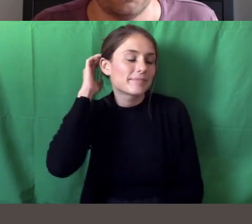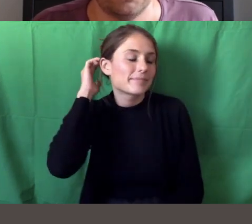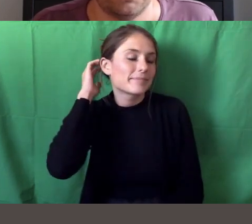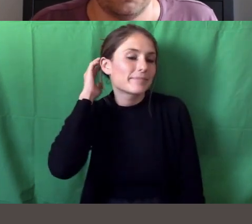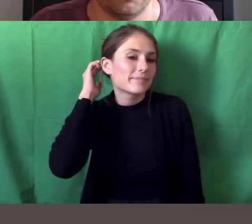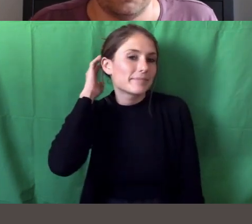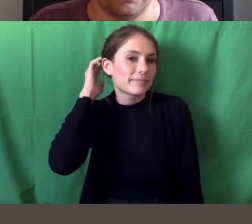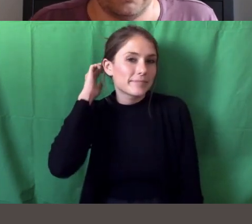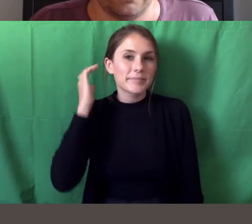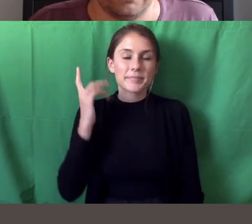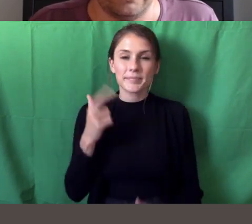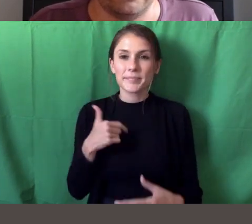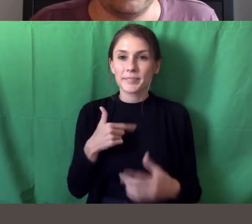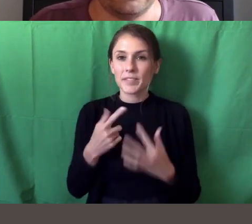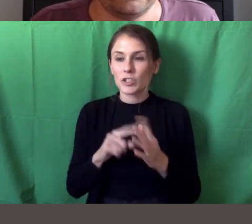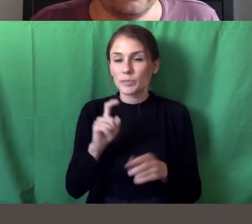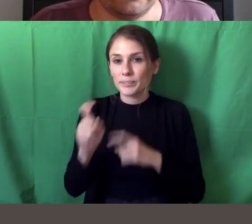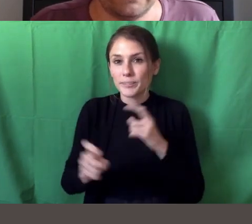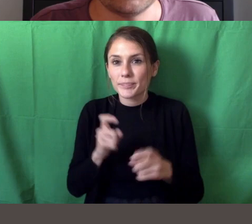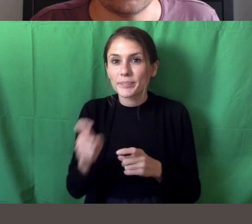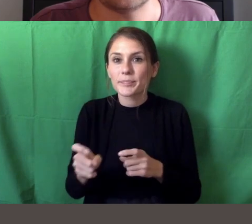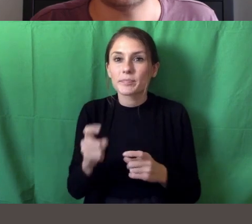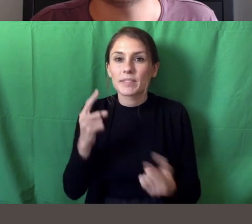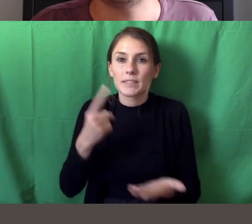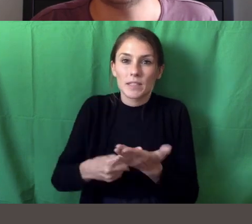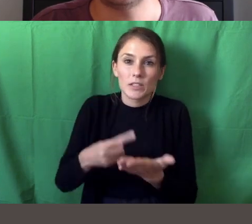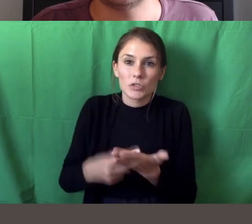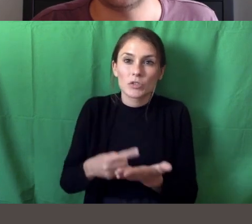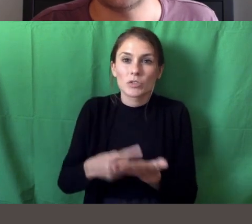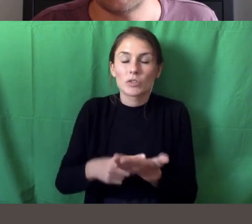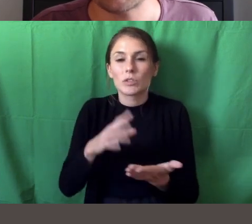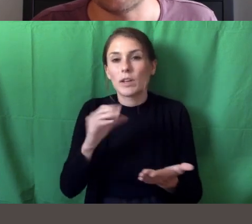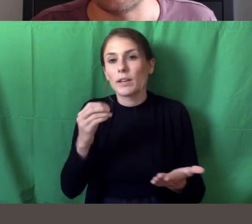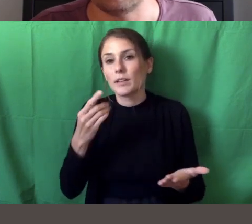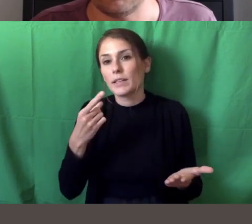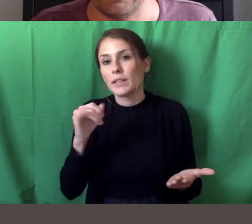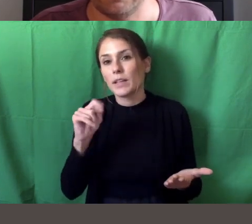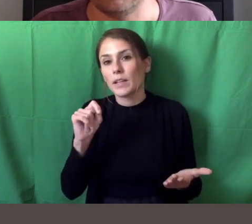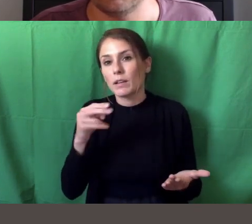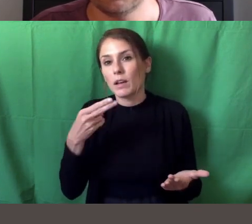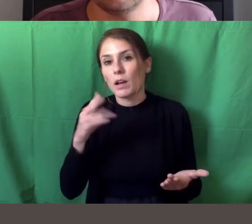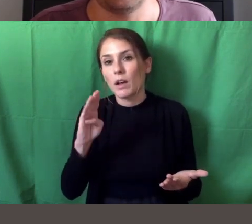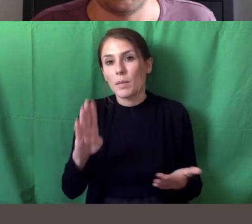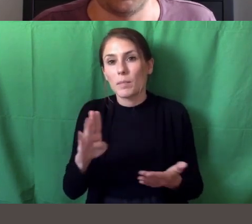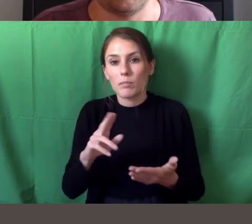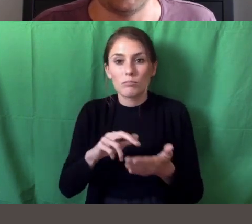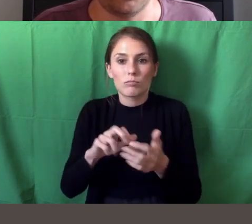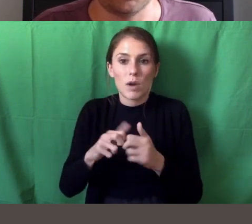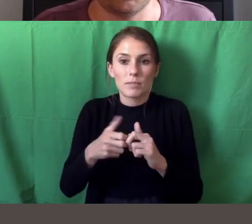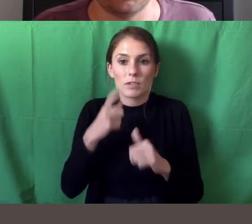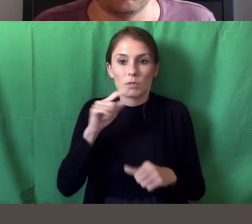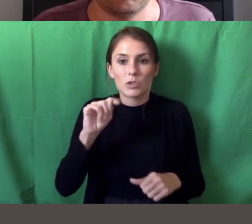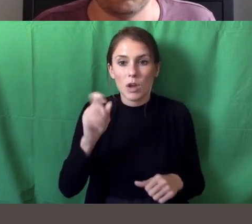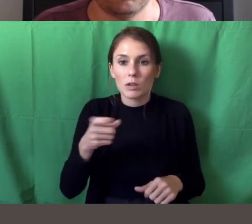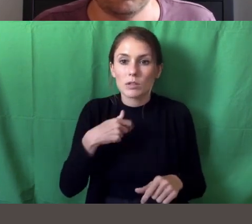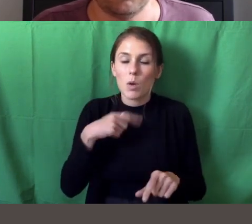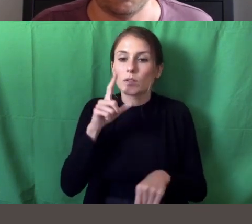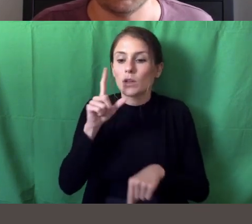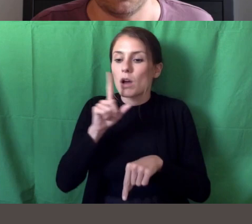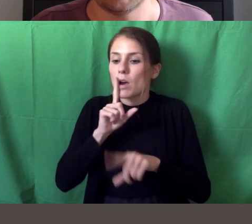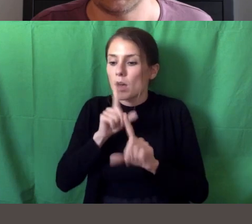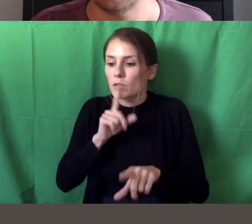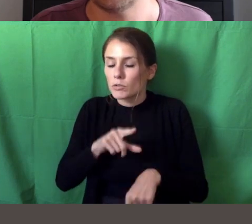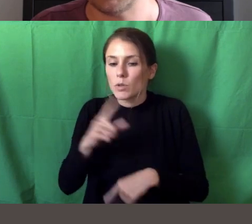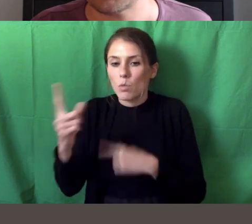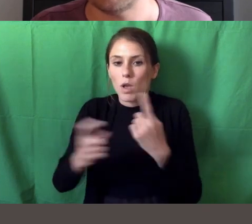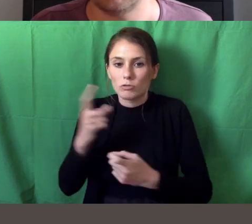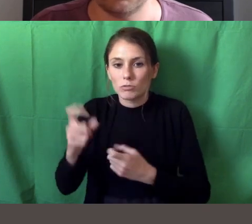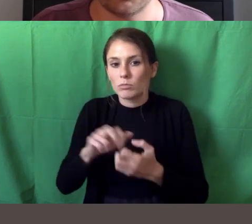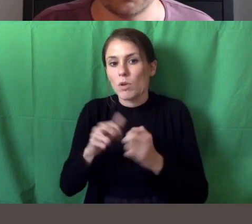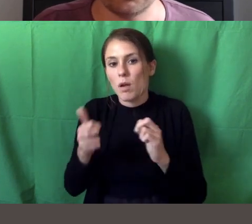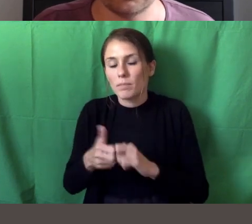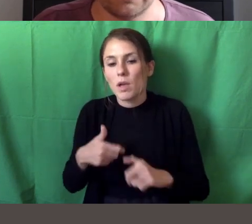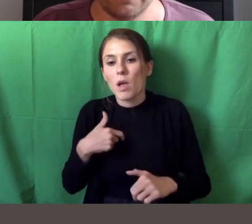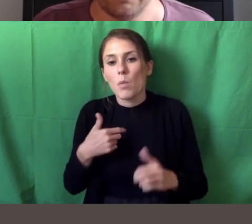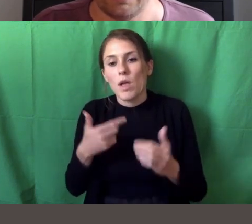talk. And then I started contributing to discussions and GitHub issues for tox. I was answering